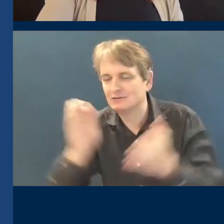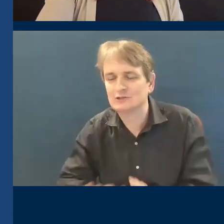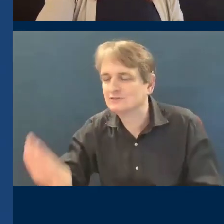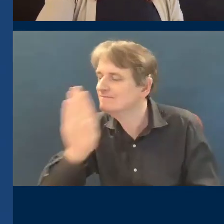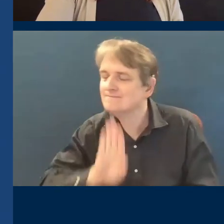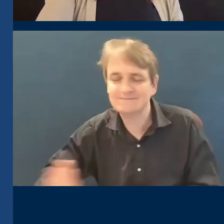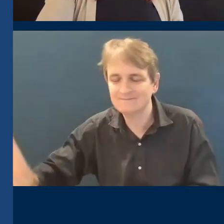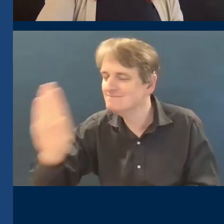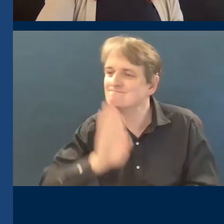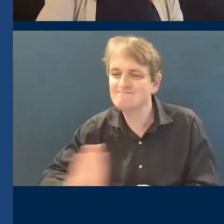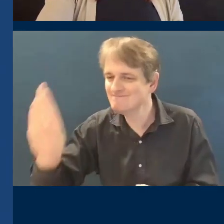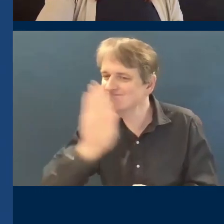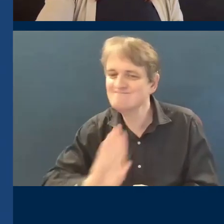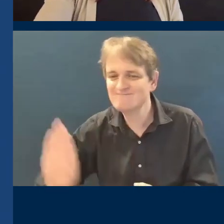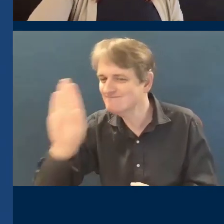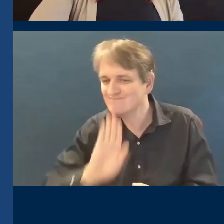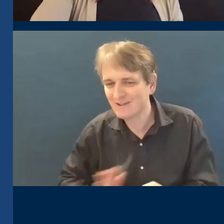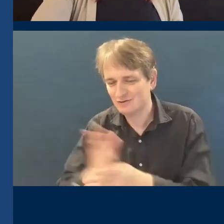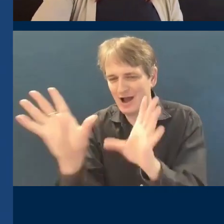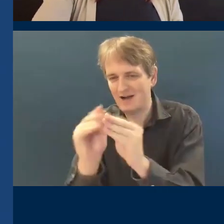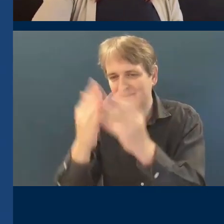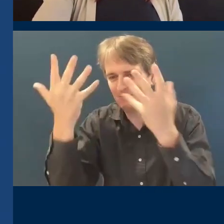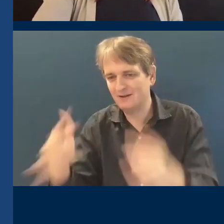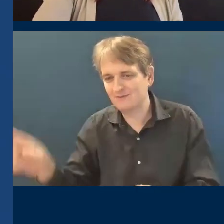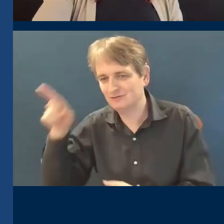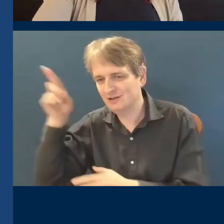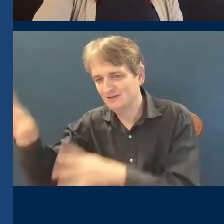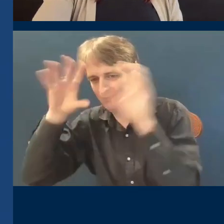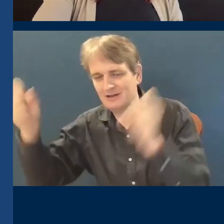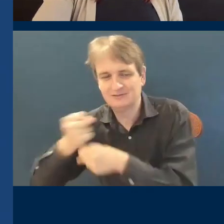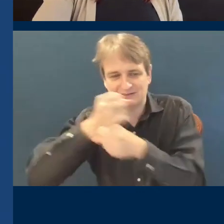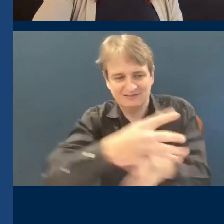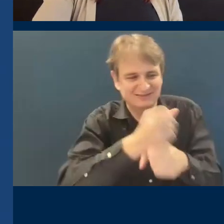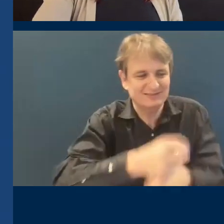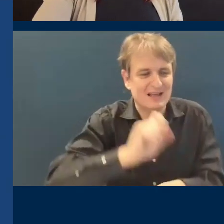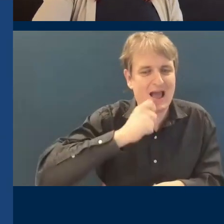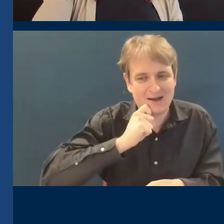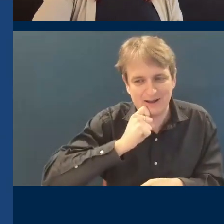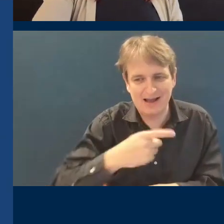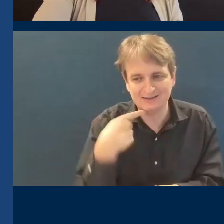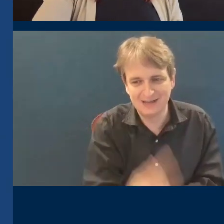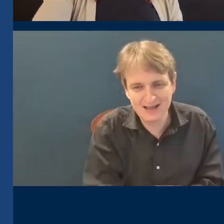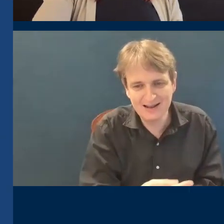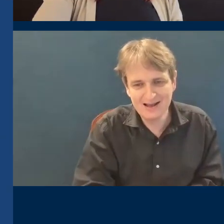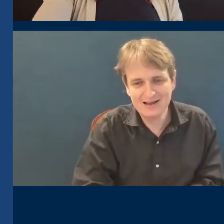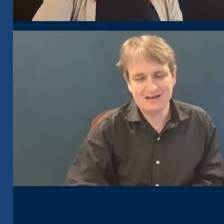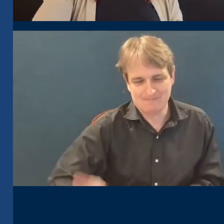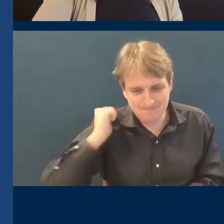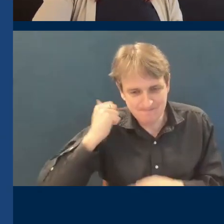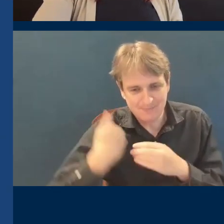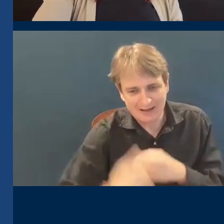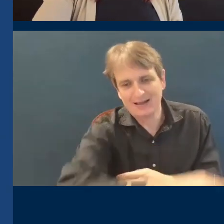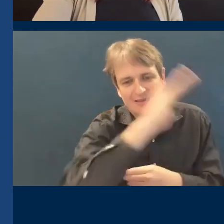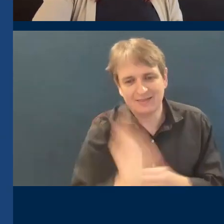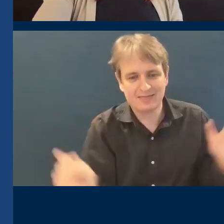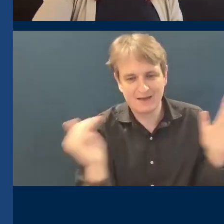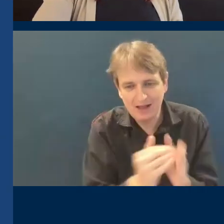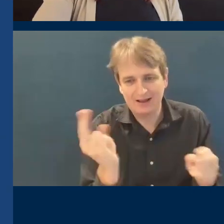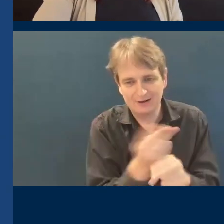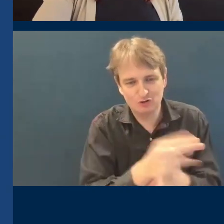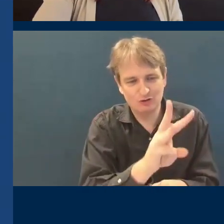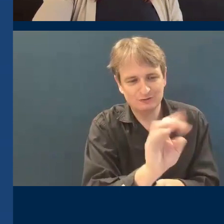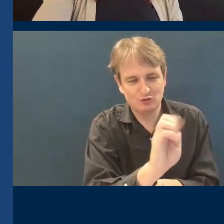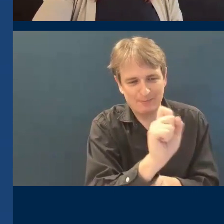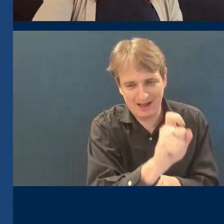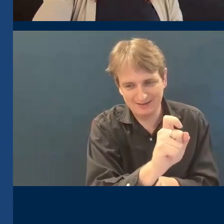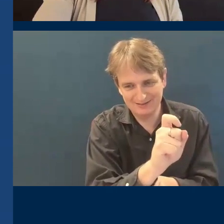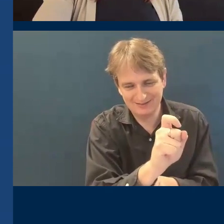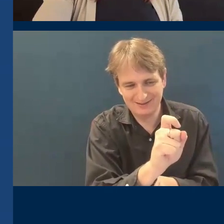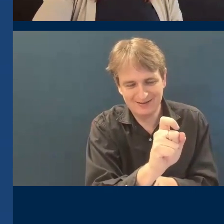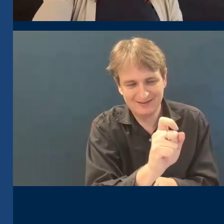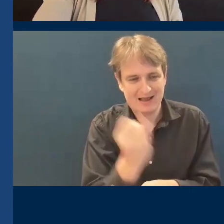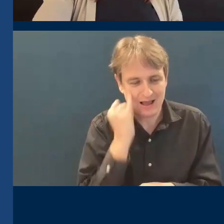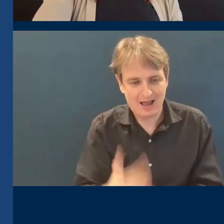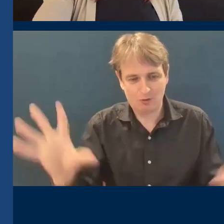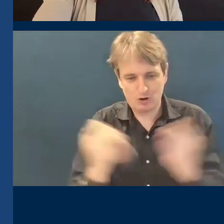And the President was so frustrated at the attempts to try and use the video conferencing. And so, once he was done, he yelled at Apple and said, I refuse to use Webex in the future.